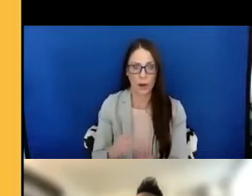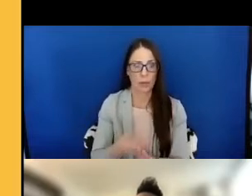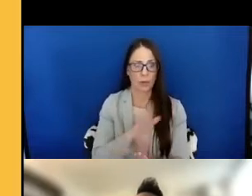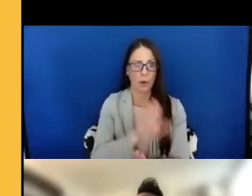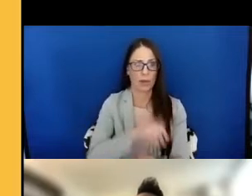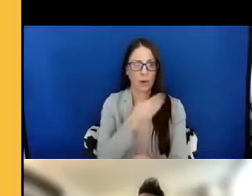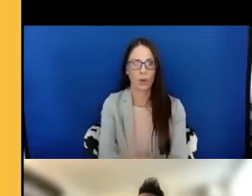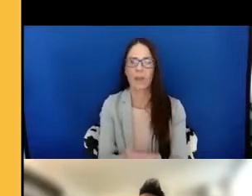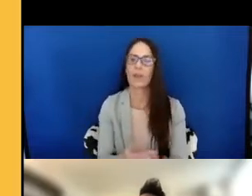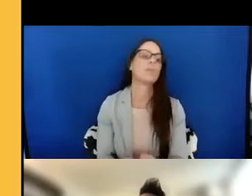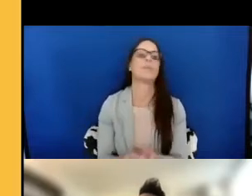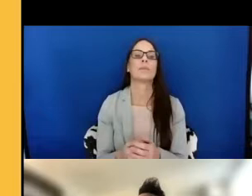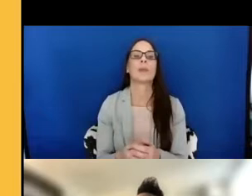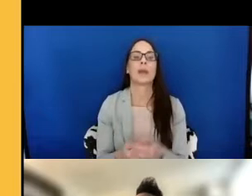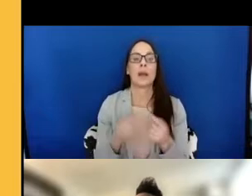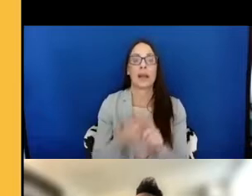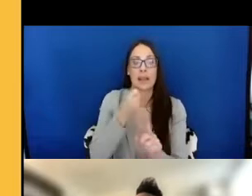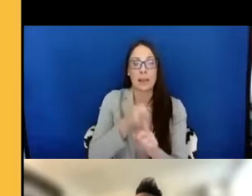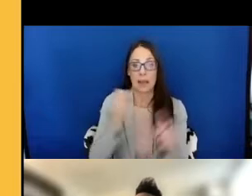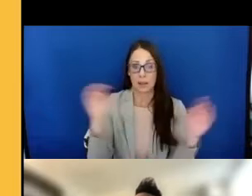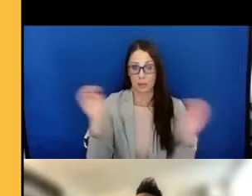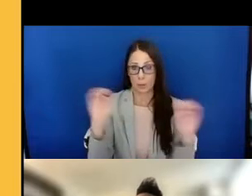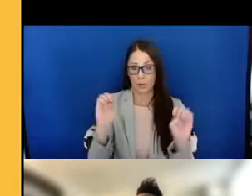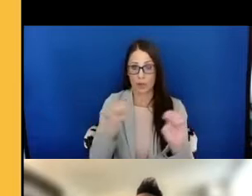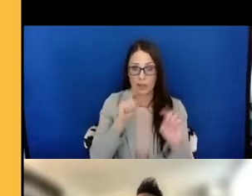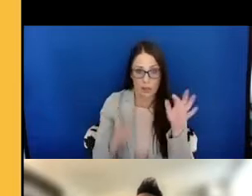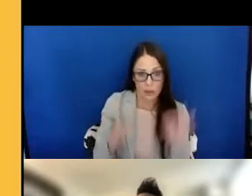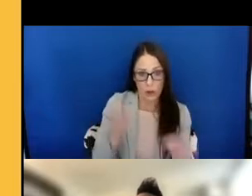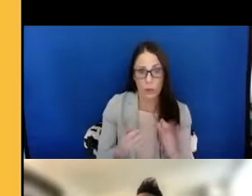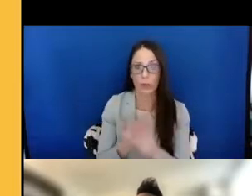15:29:09 As the impact of an emergency is determined through its effects on the environment,